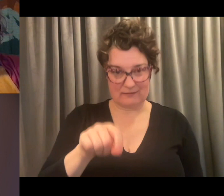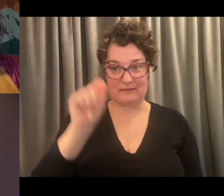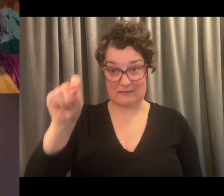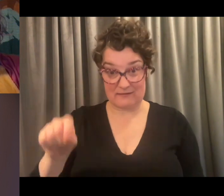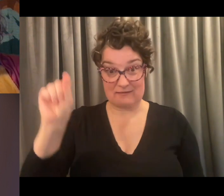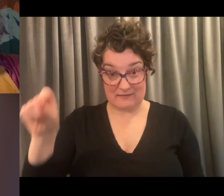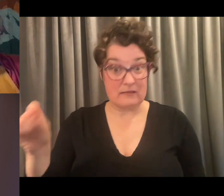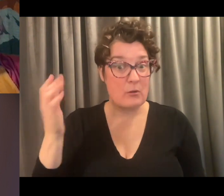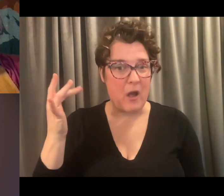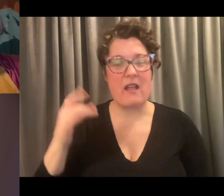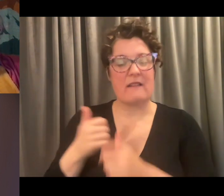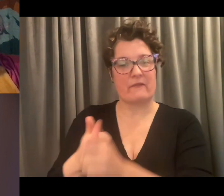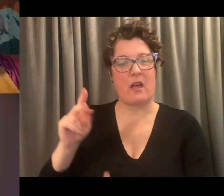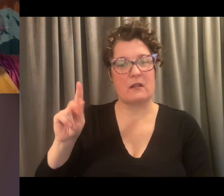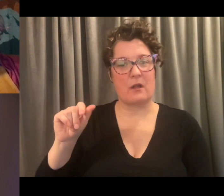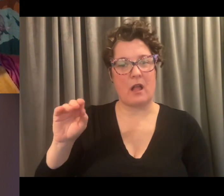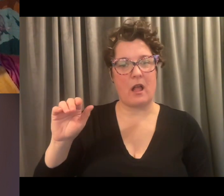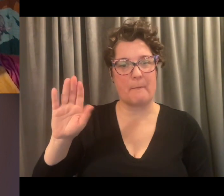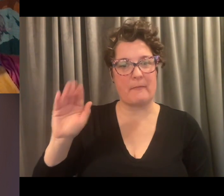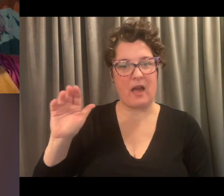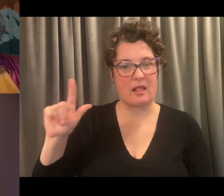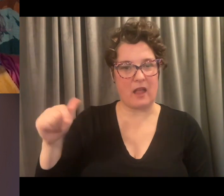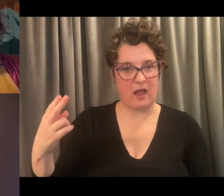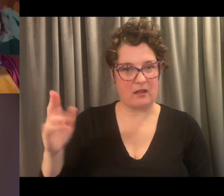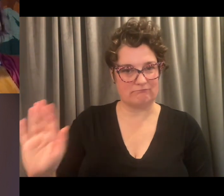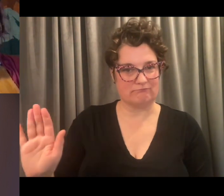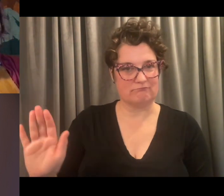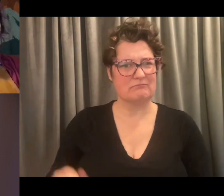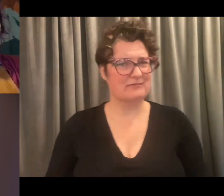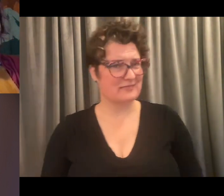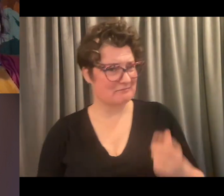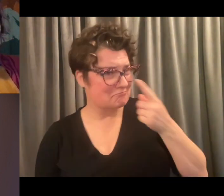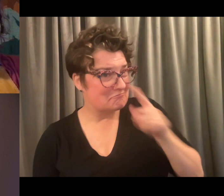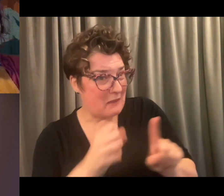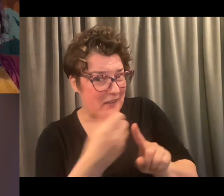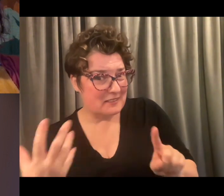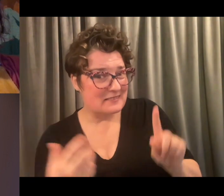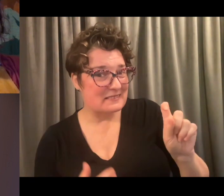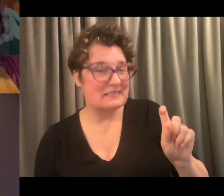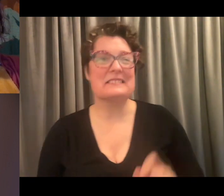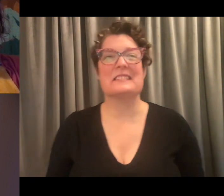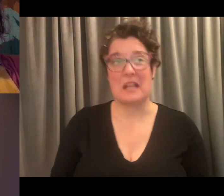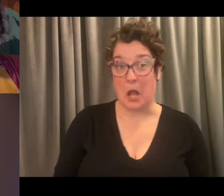Nomy: Ohh Rebekah: Ooh. Nomy: Will you say more? Never: Um, sure. Yeah, I guess this is the place for it.